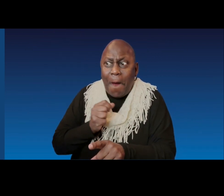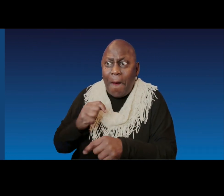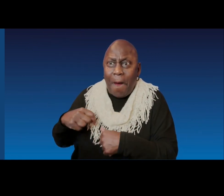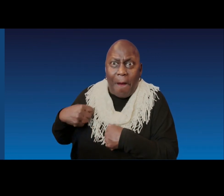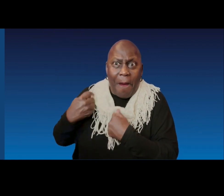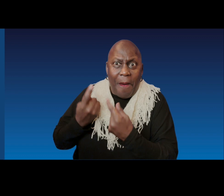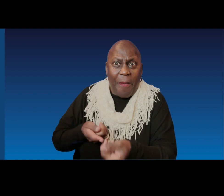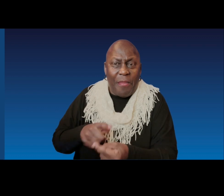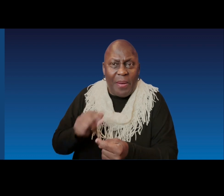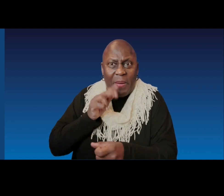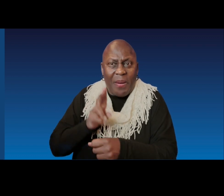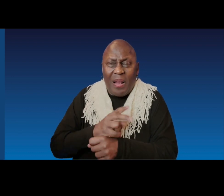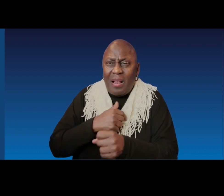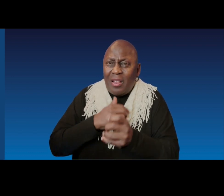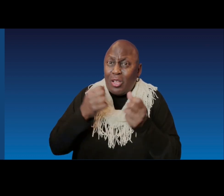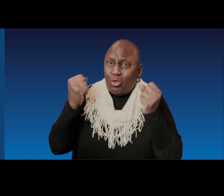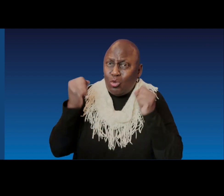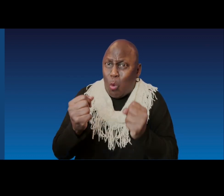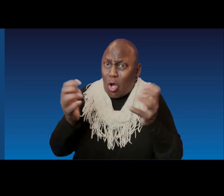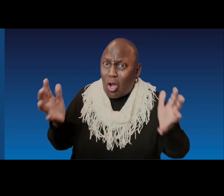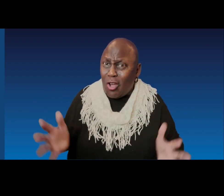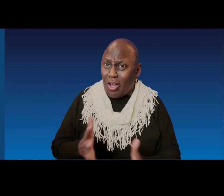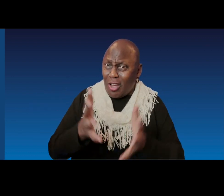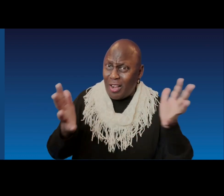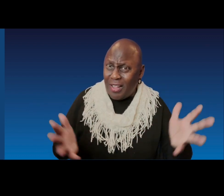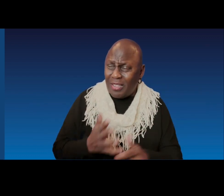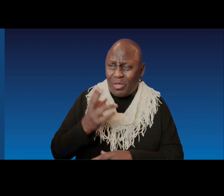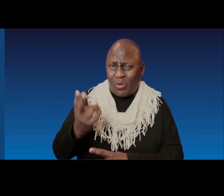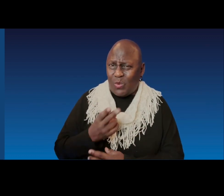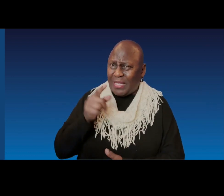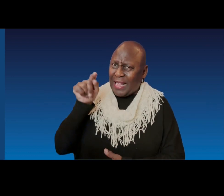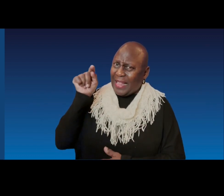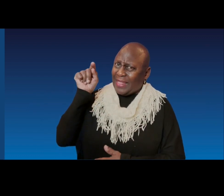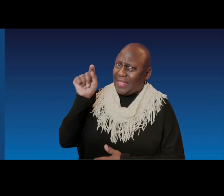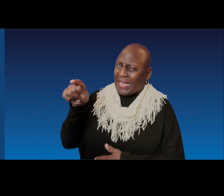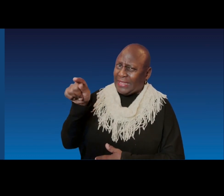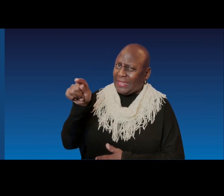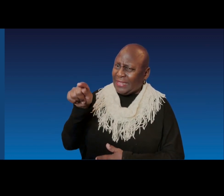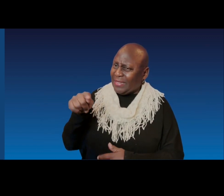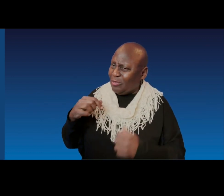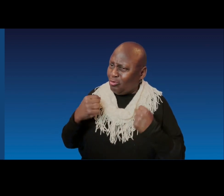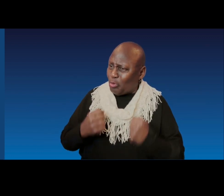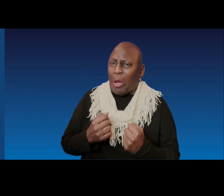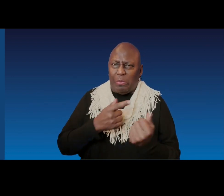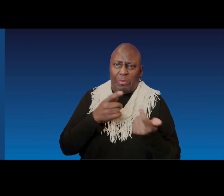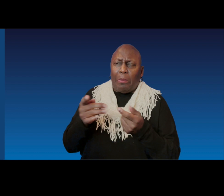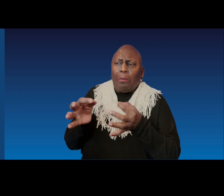I strongly encourage the use of this model, I really do.